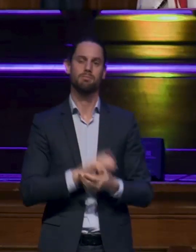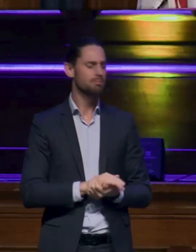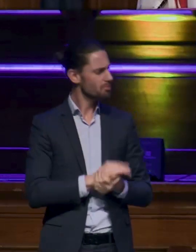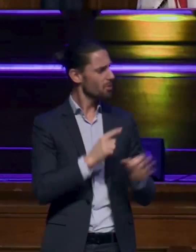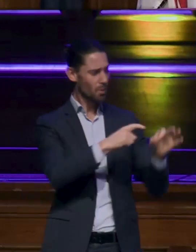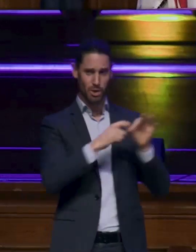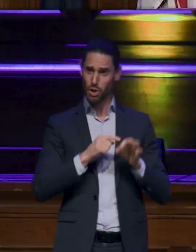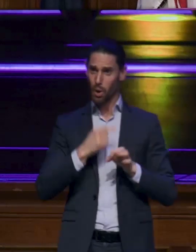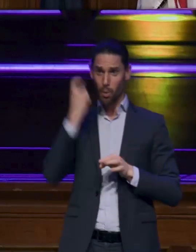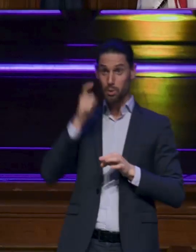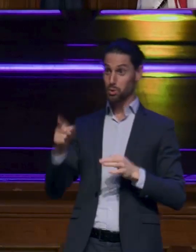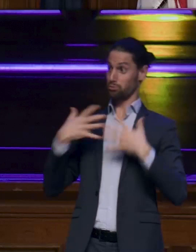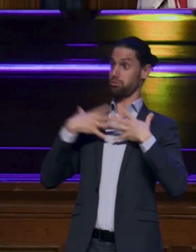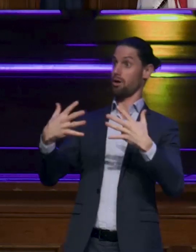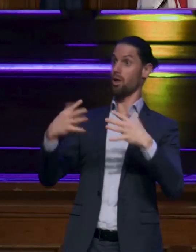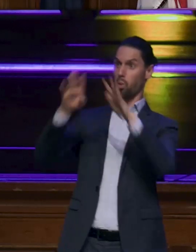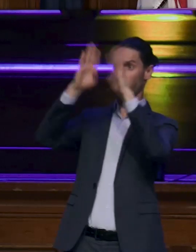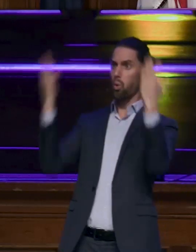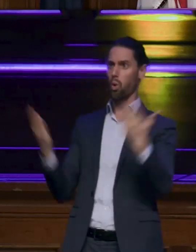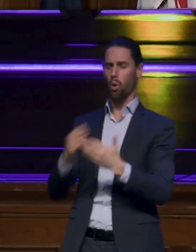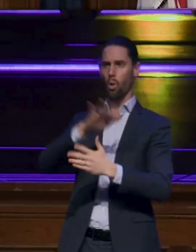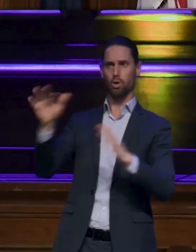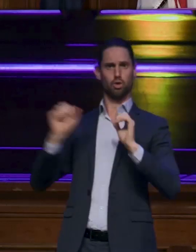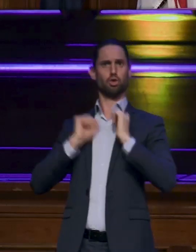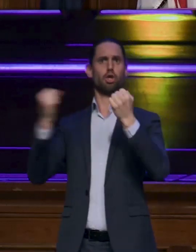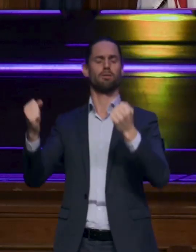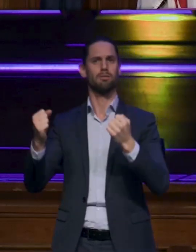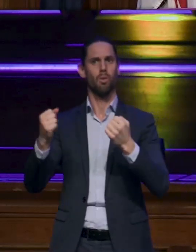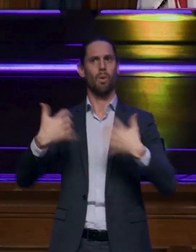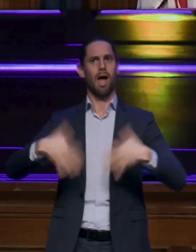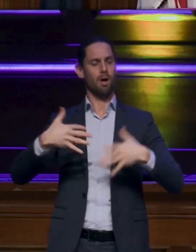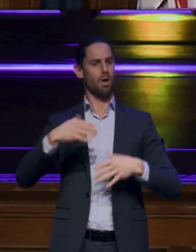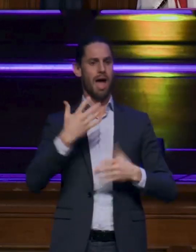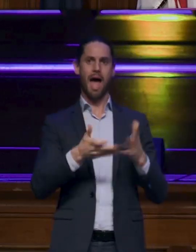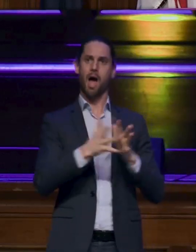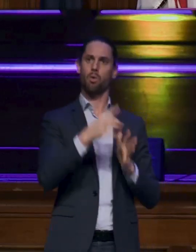globally there was this surprise yeah it had how you conducted yourself I was